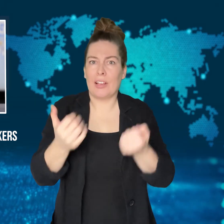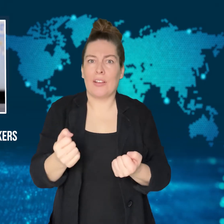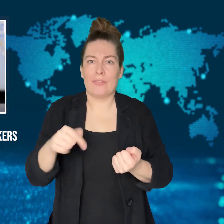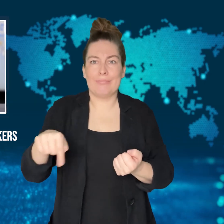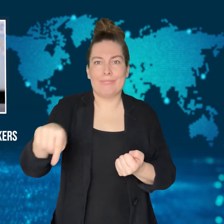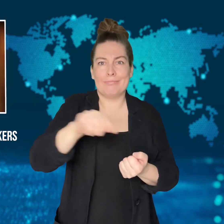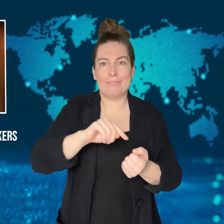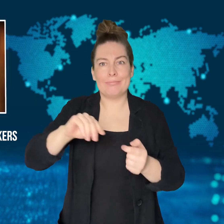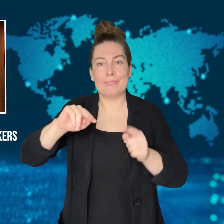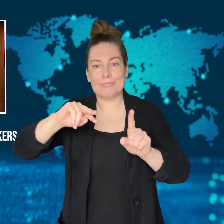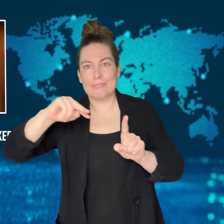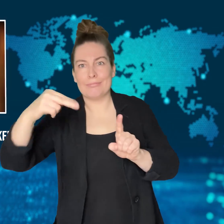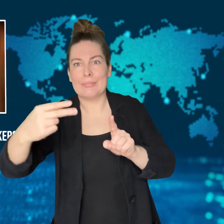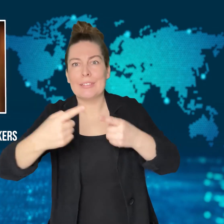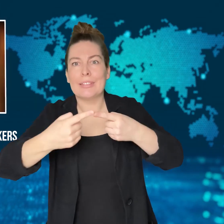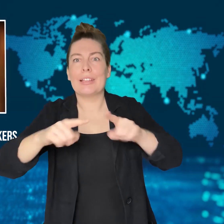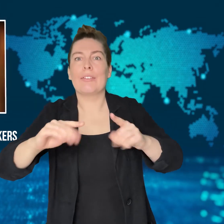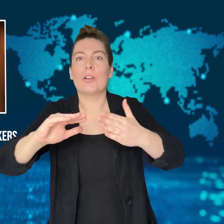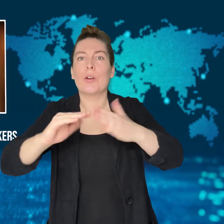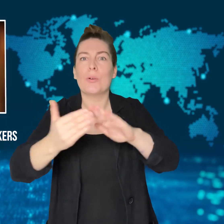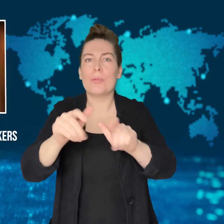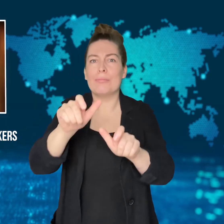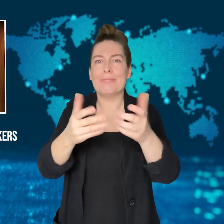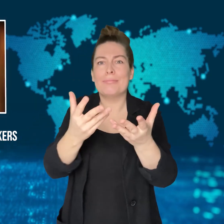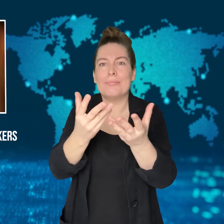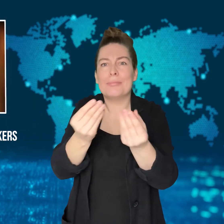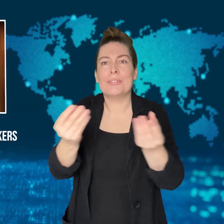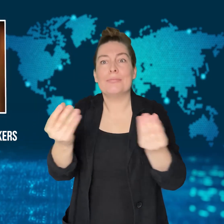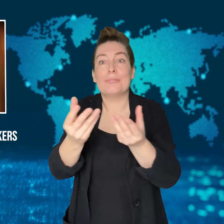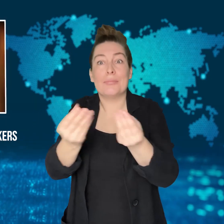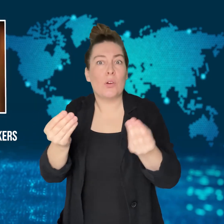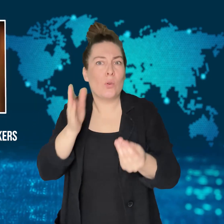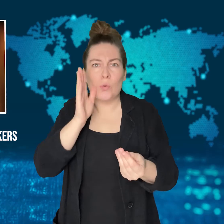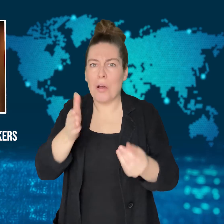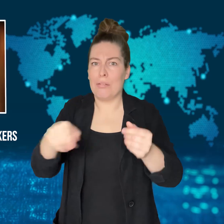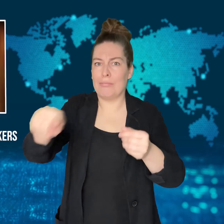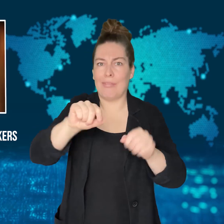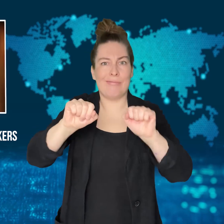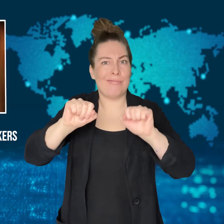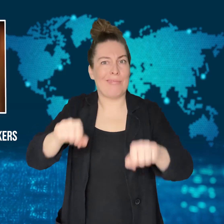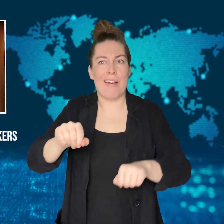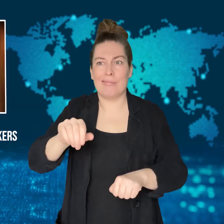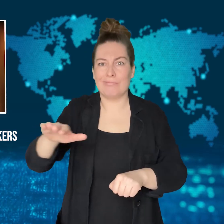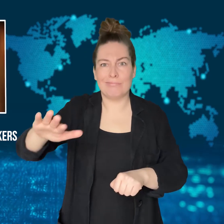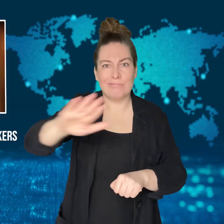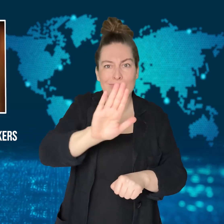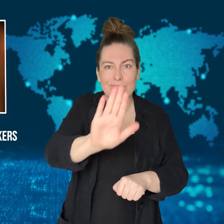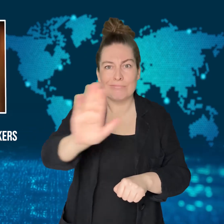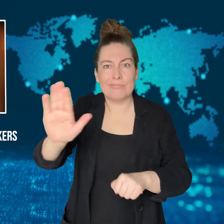As many community members of a diverse range of